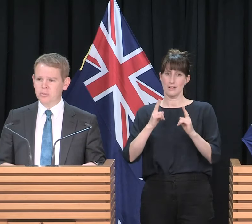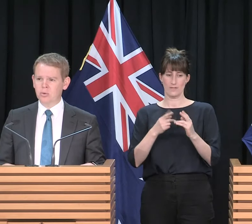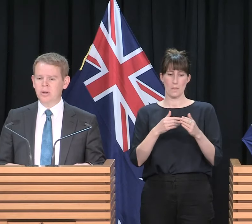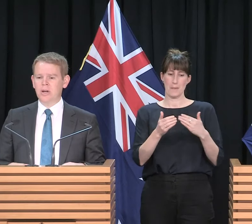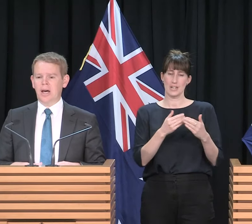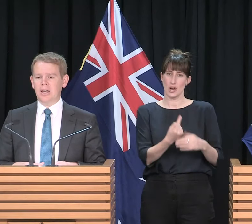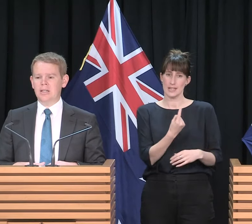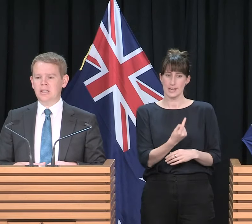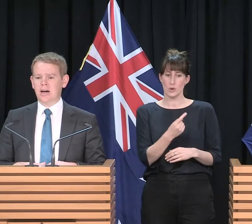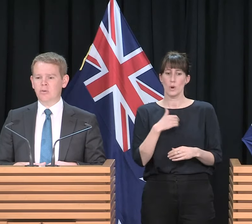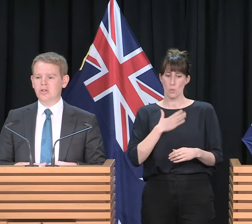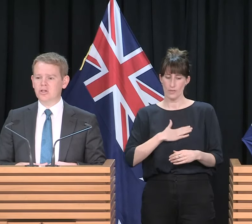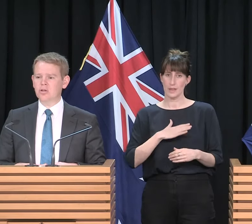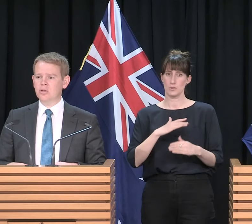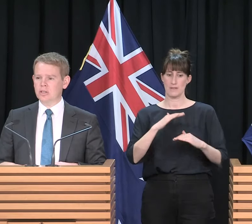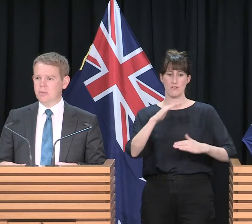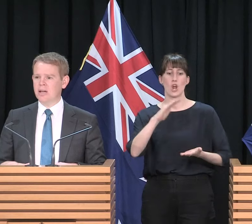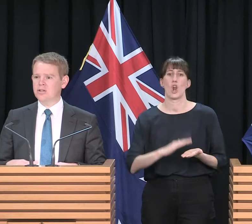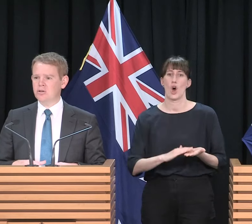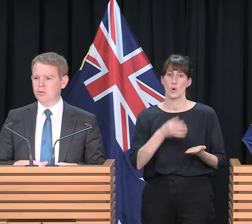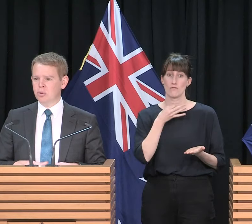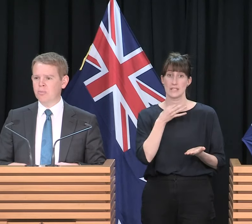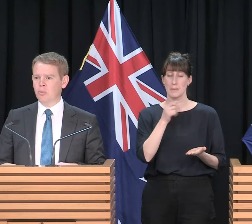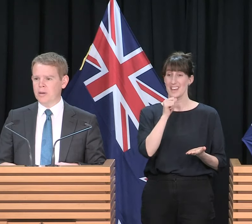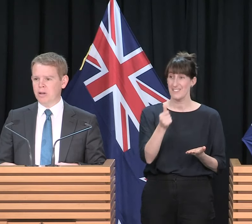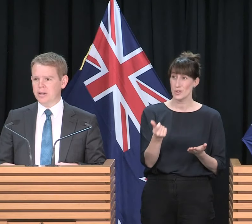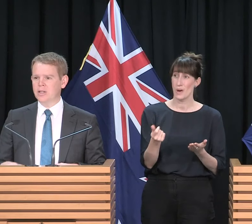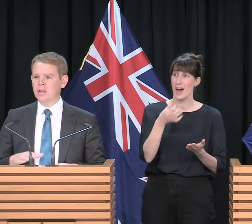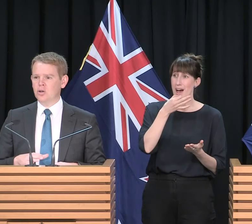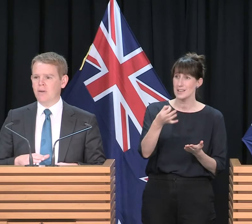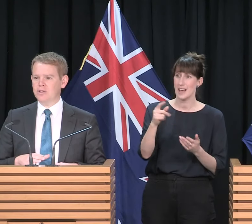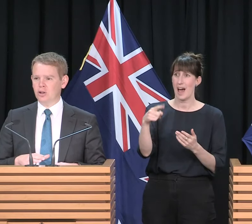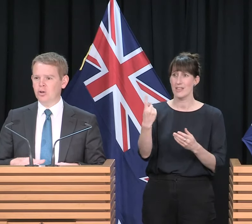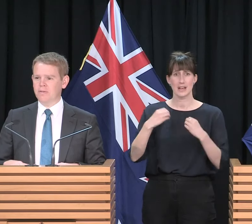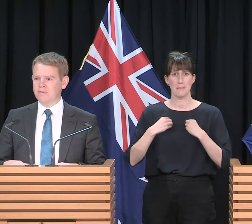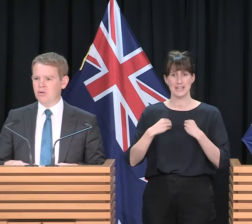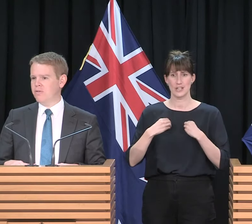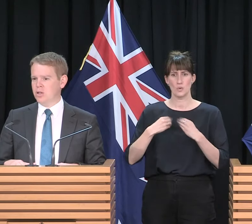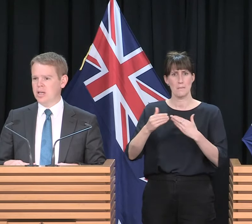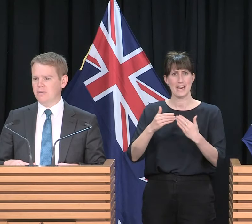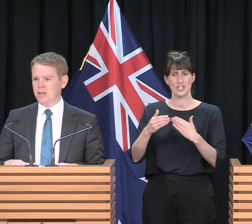Masks will be most useful when COVID-19 is present in the community and people are